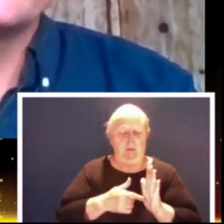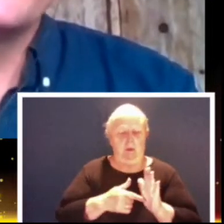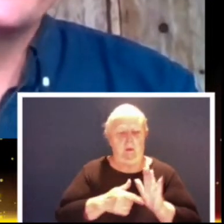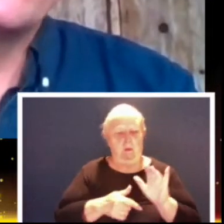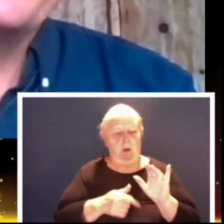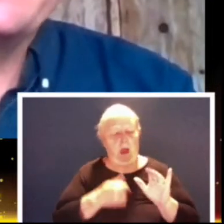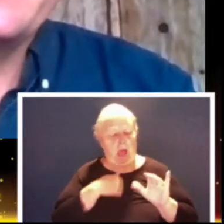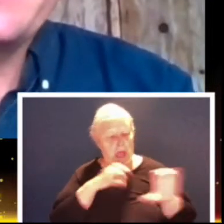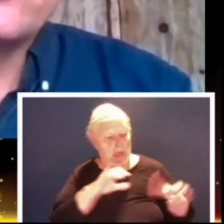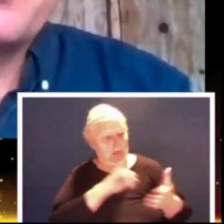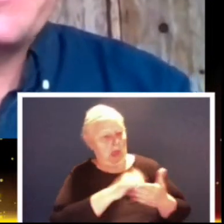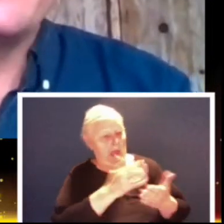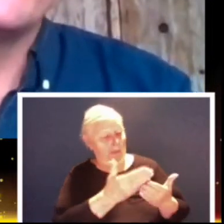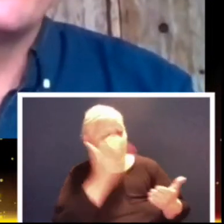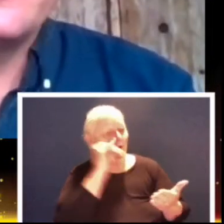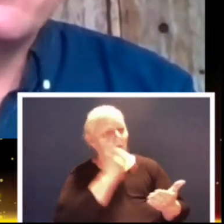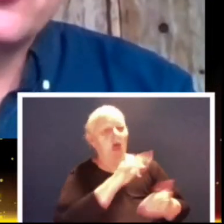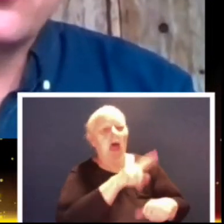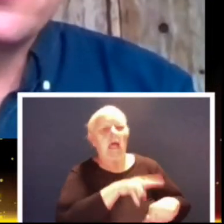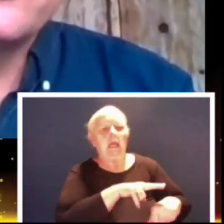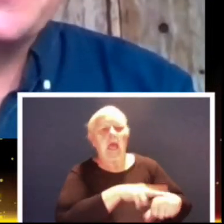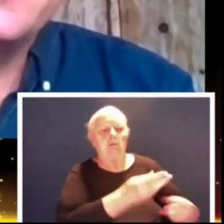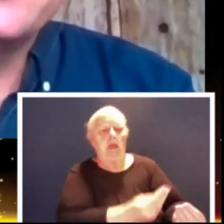that would be a natural path for them towards peace?